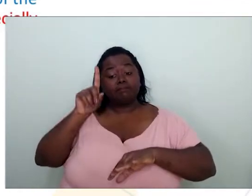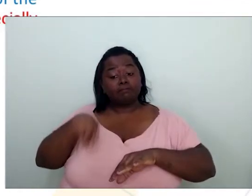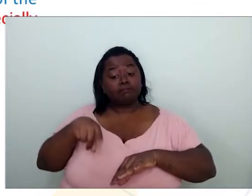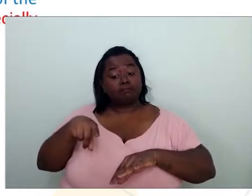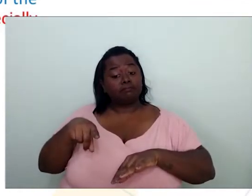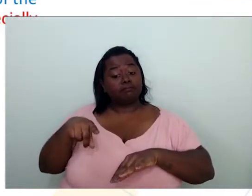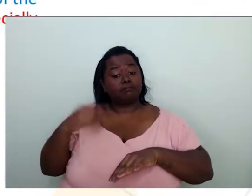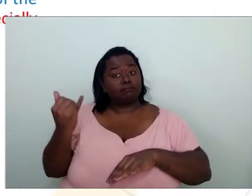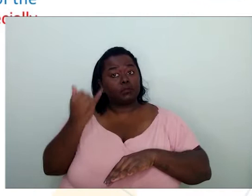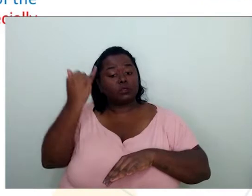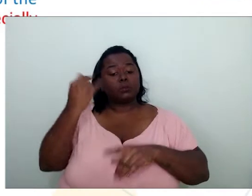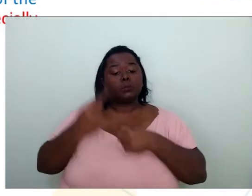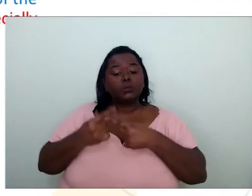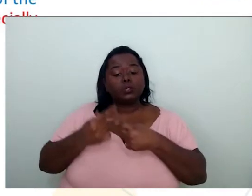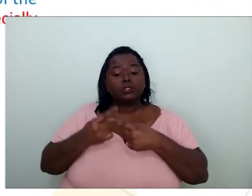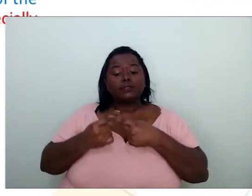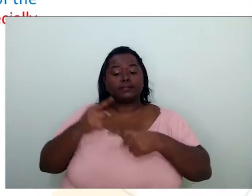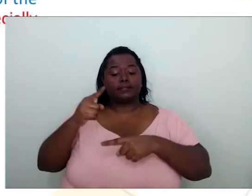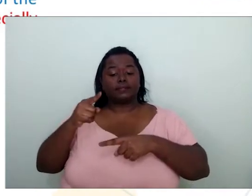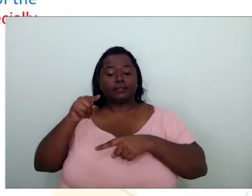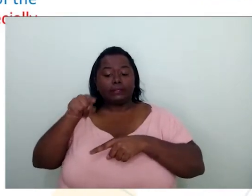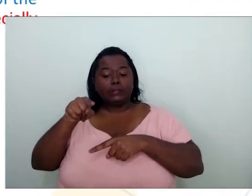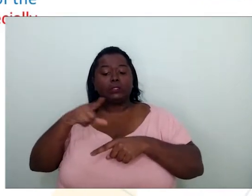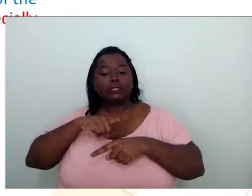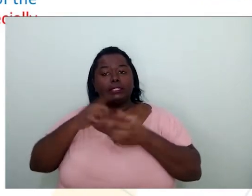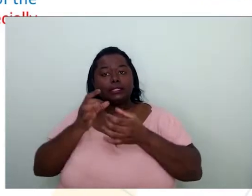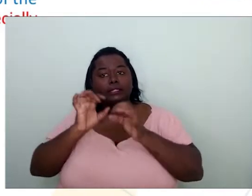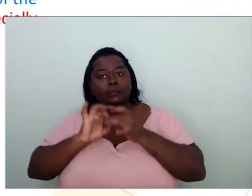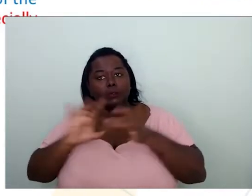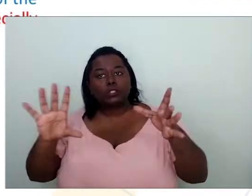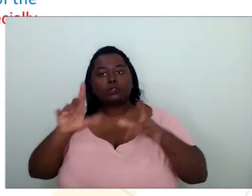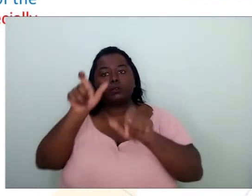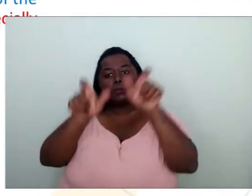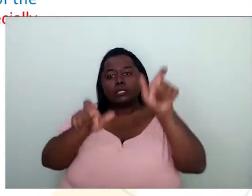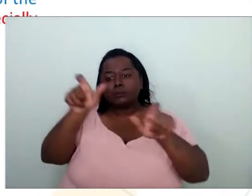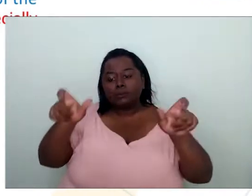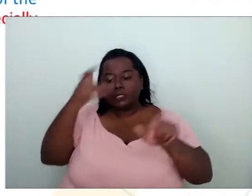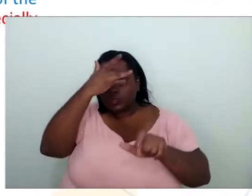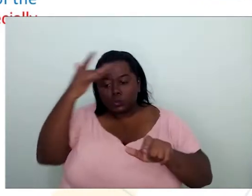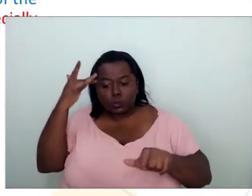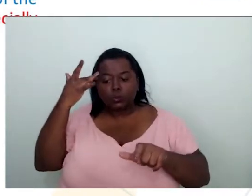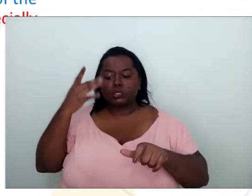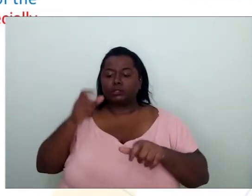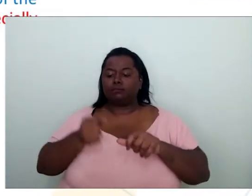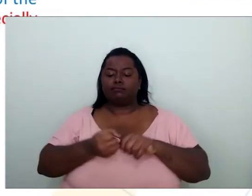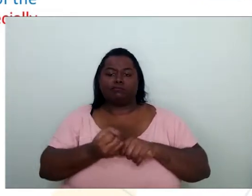educational resources available to a lot of people, as many people as possible,